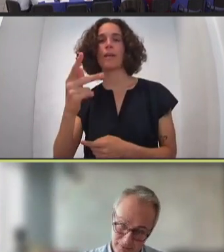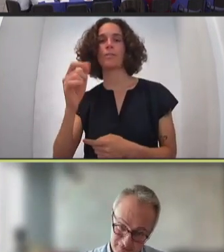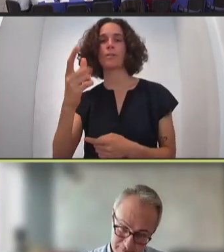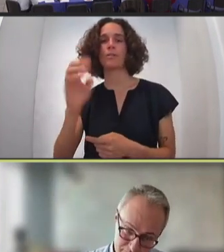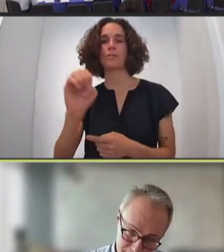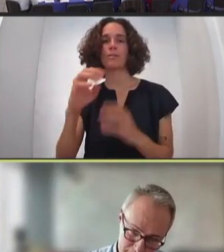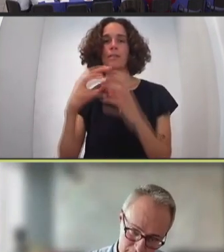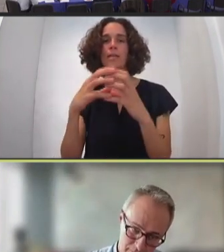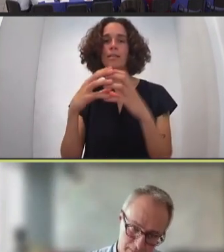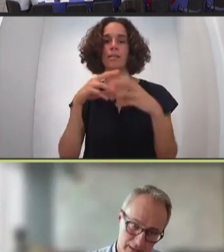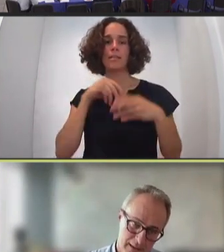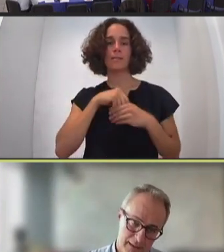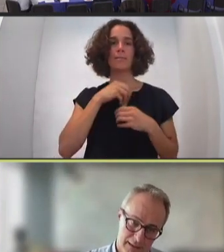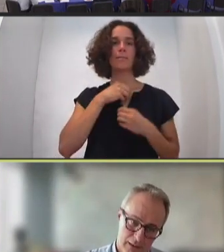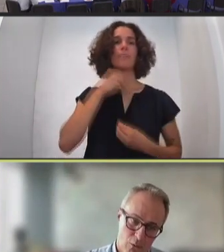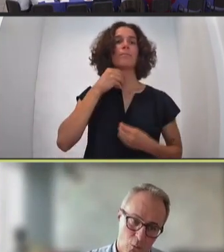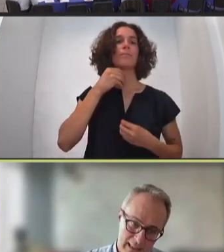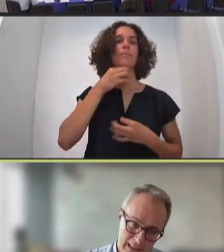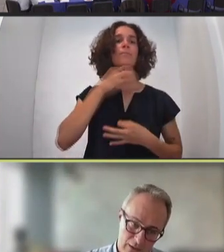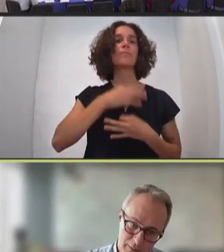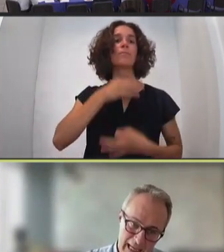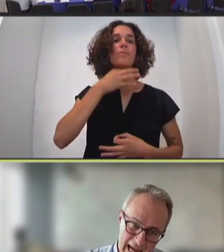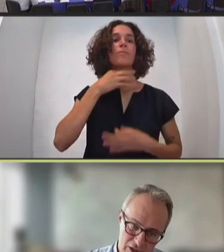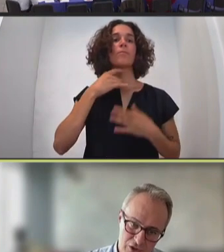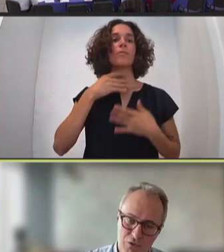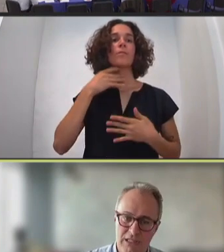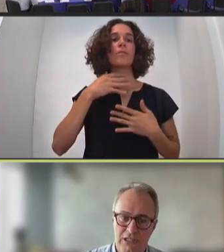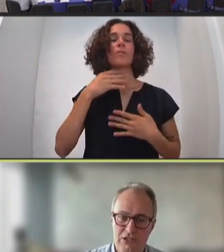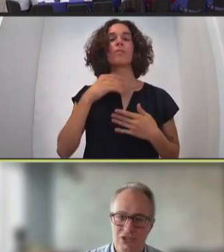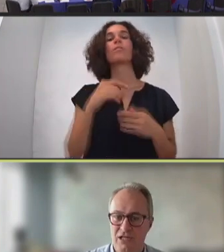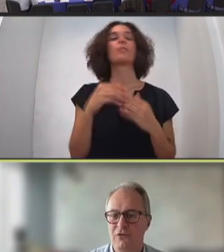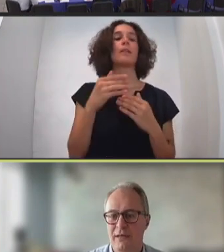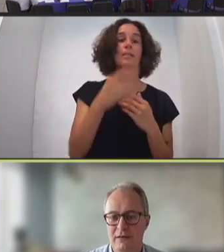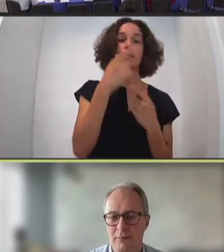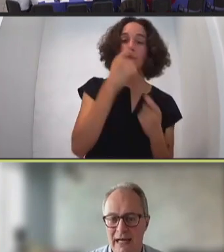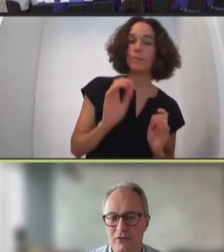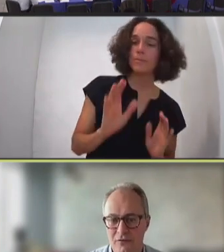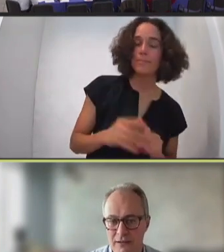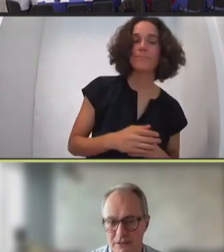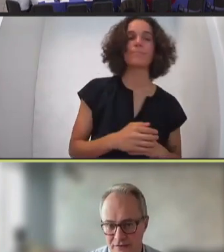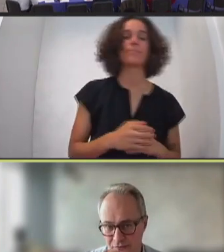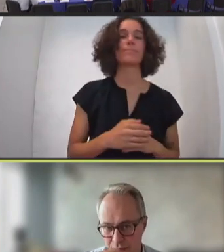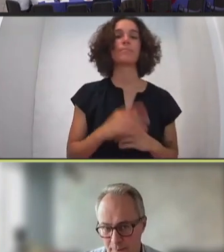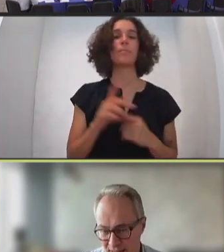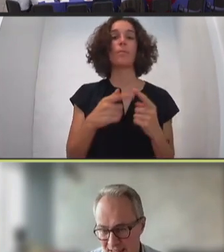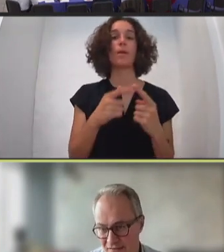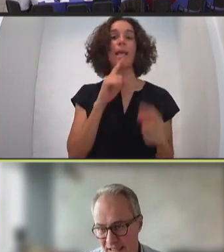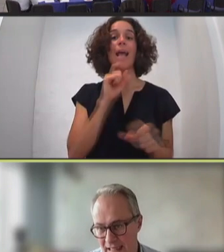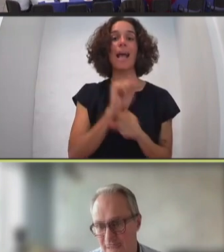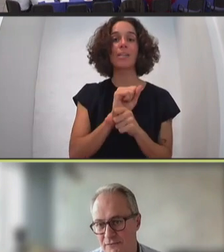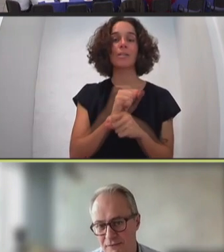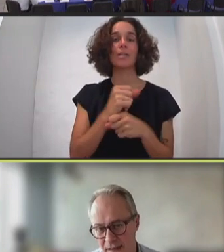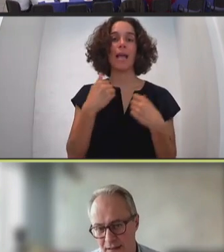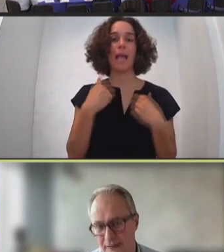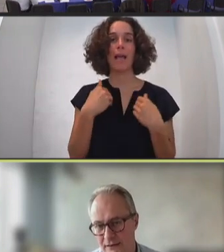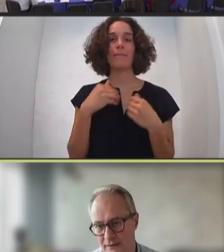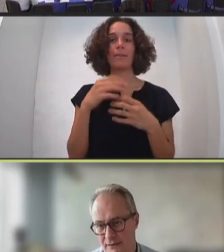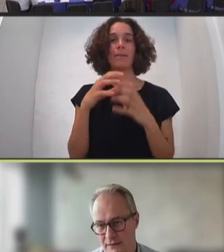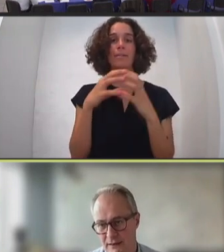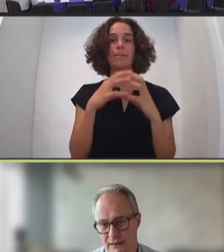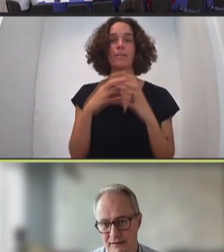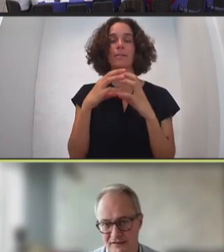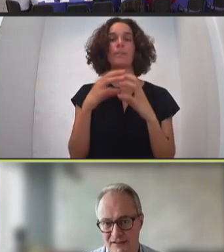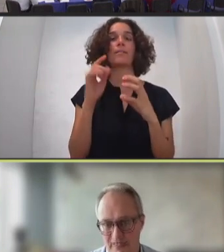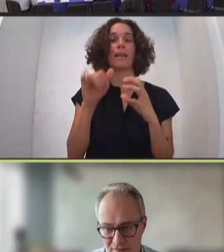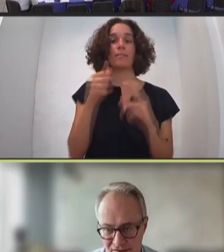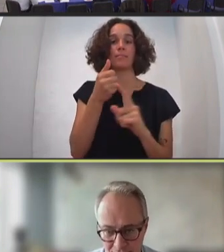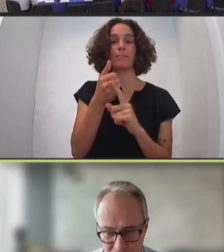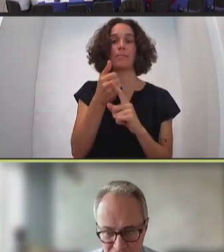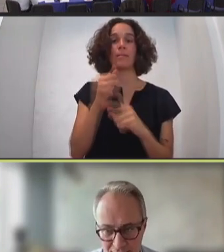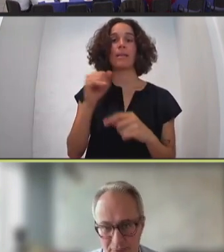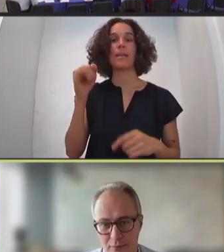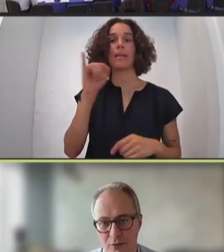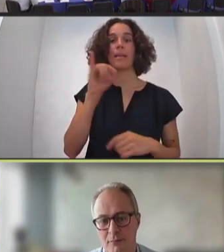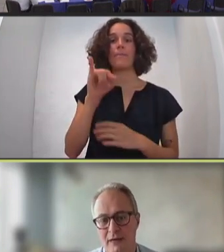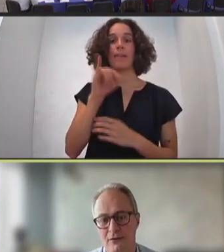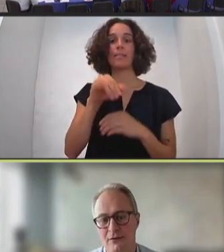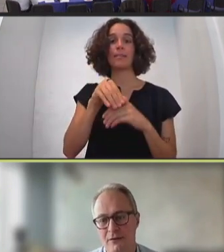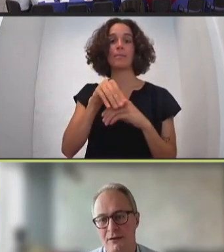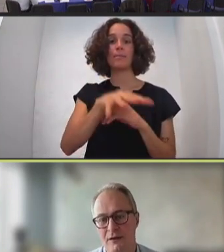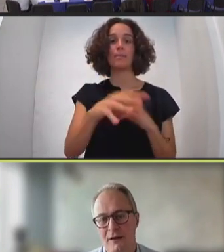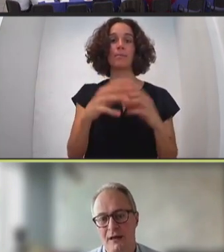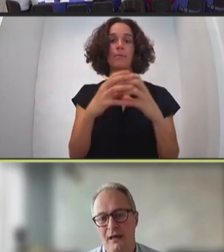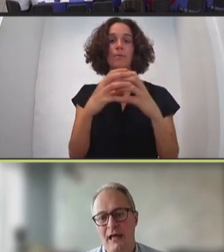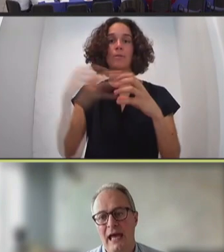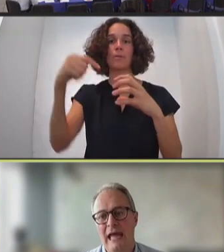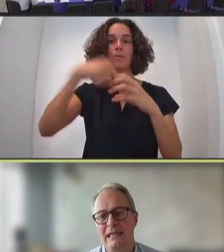please. When we actually generate macrophages from these infected stem cells in the bone marrow and